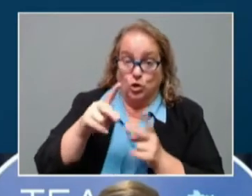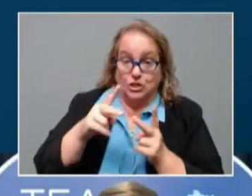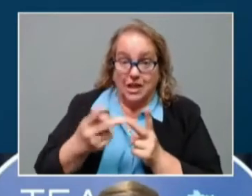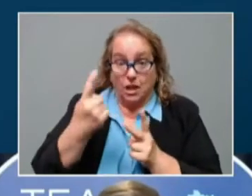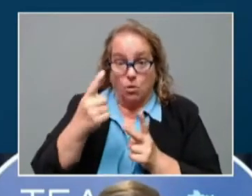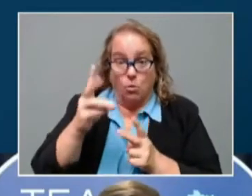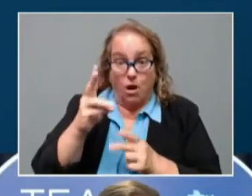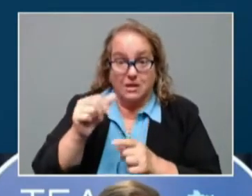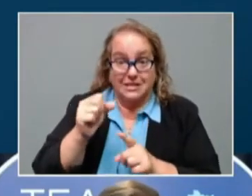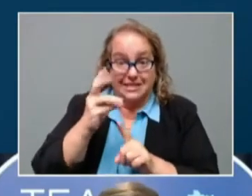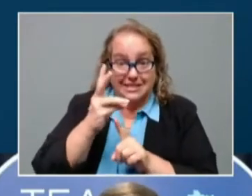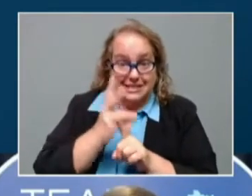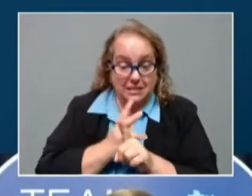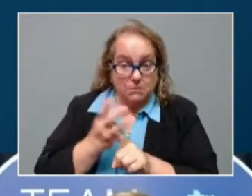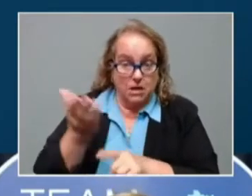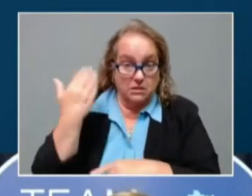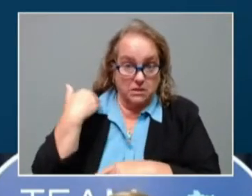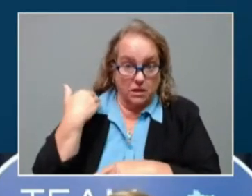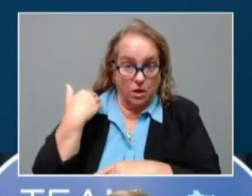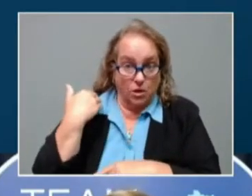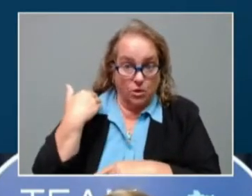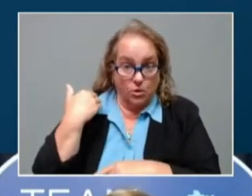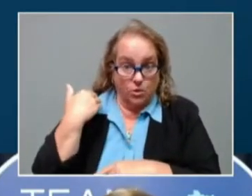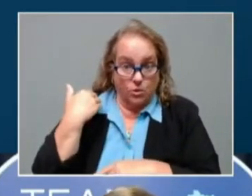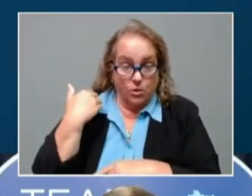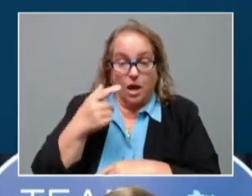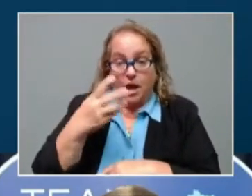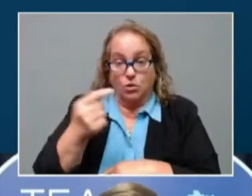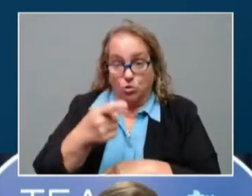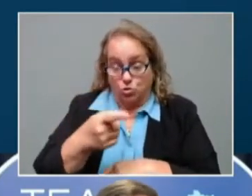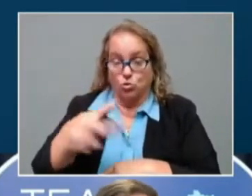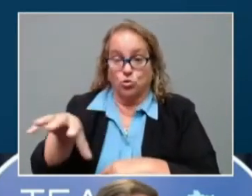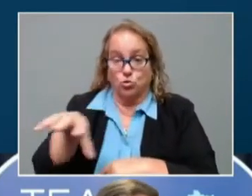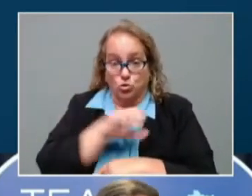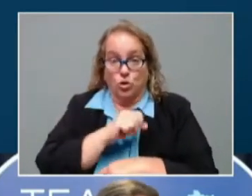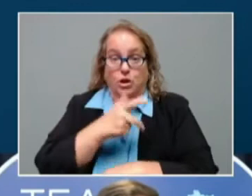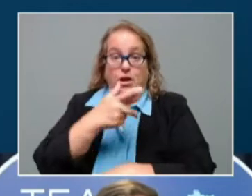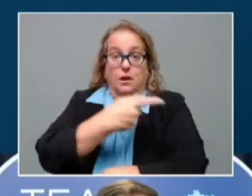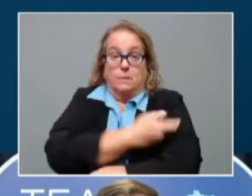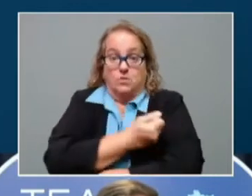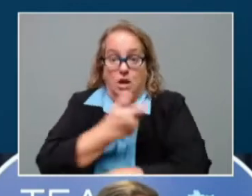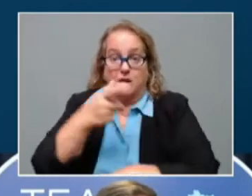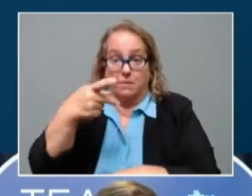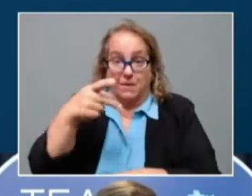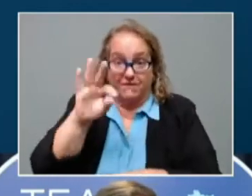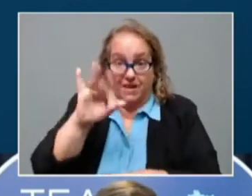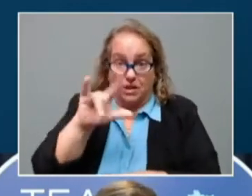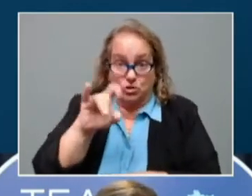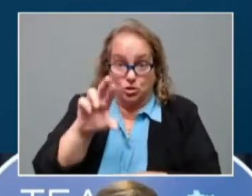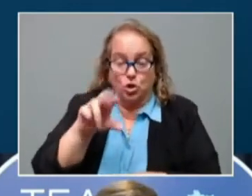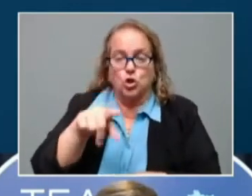again, you took the Pfizer vaccine, you can and should go get your third shot